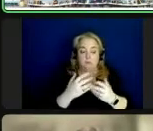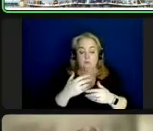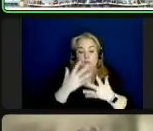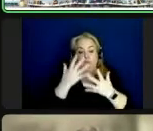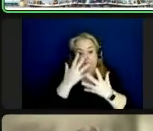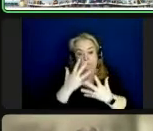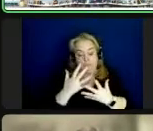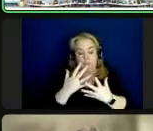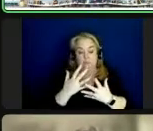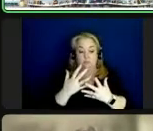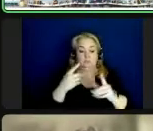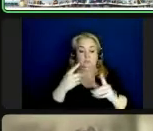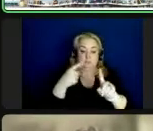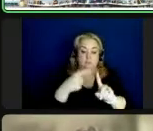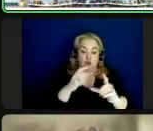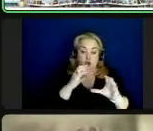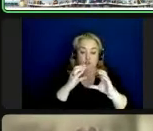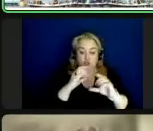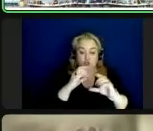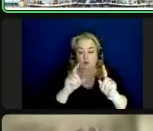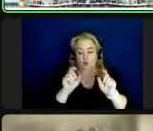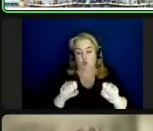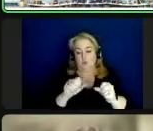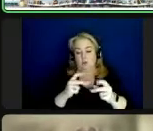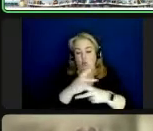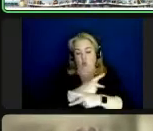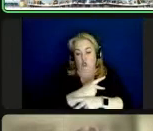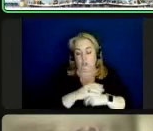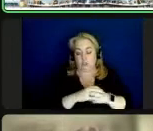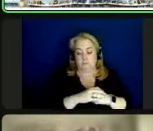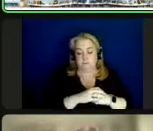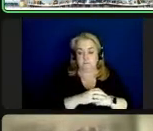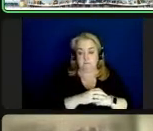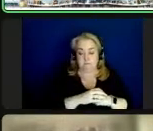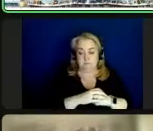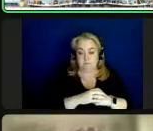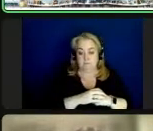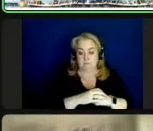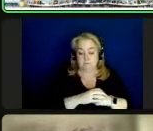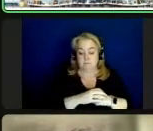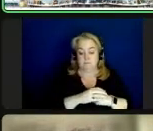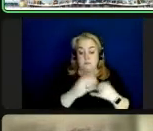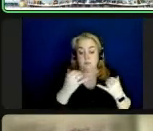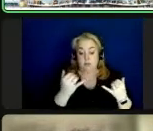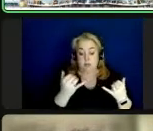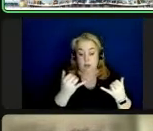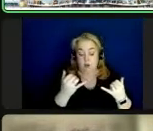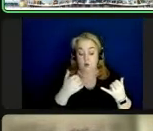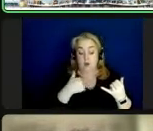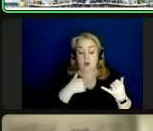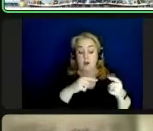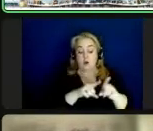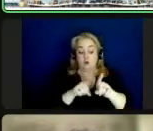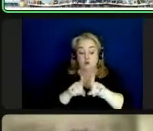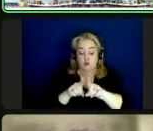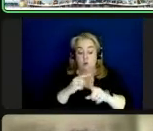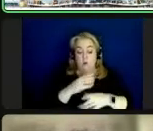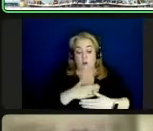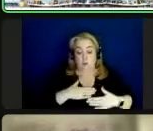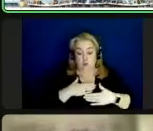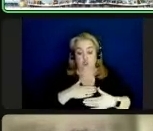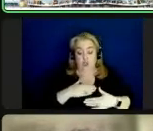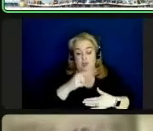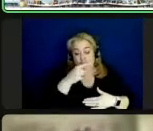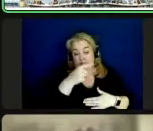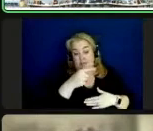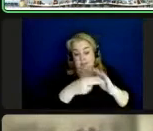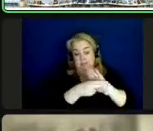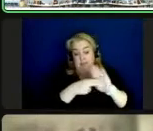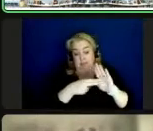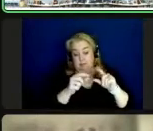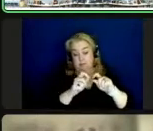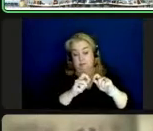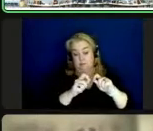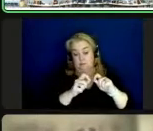AS THOSEERE.